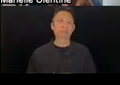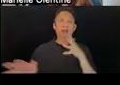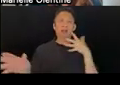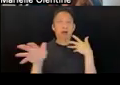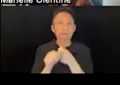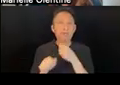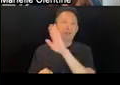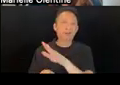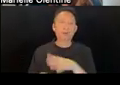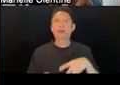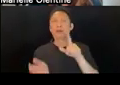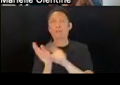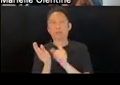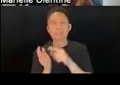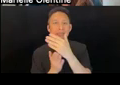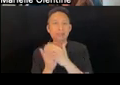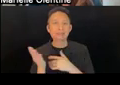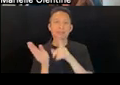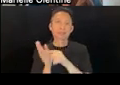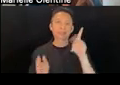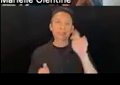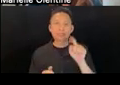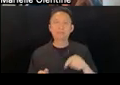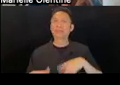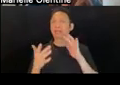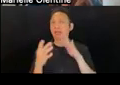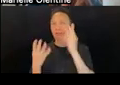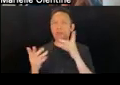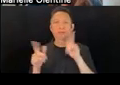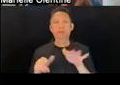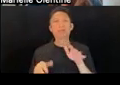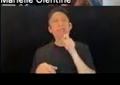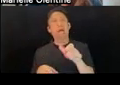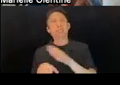requirements of a festival because that might change. 1205 01:05:34,830 --> 01:05:34,370 All right.